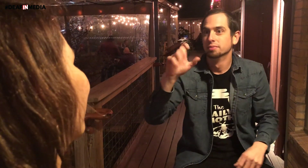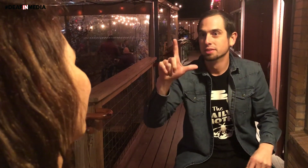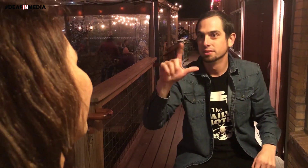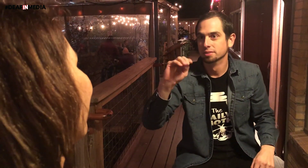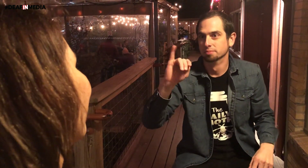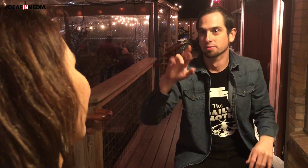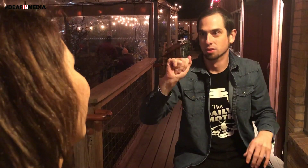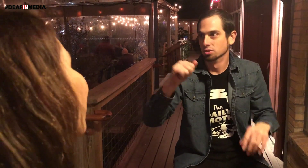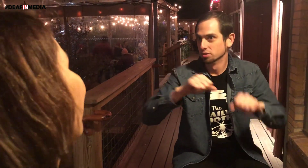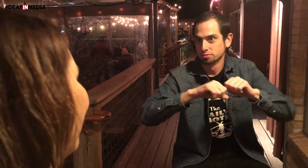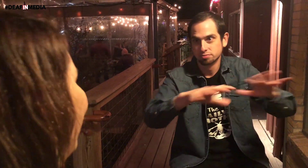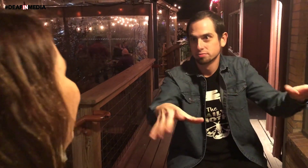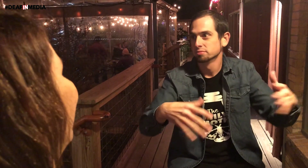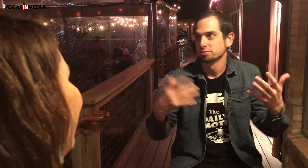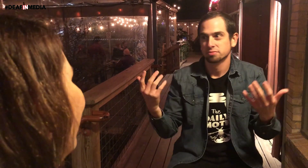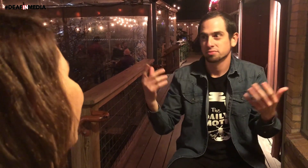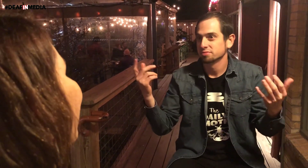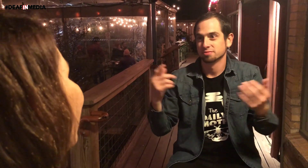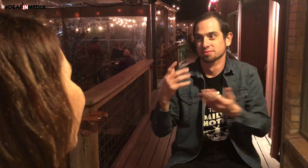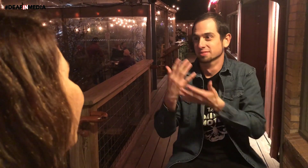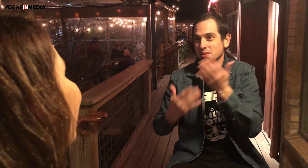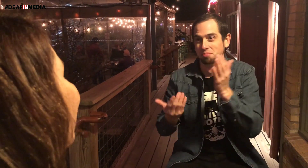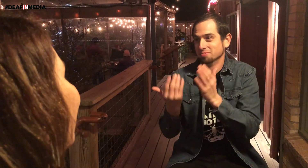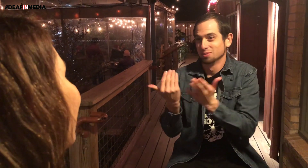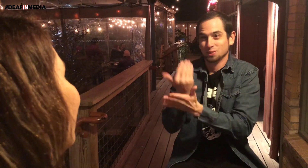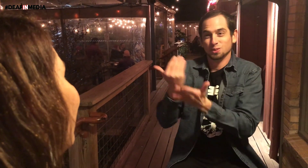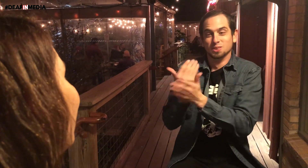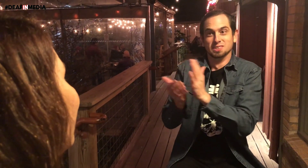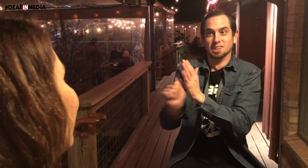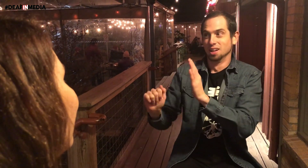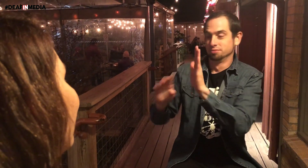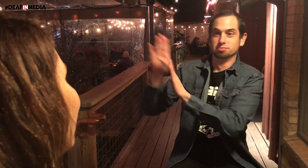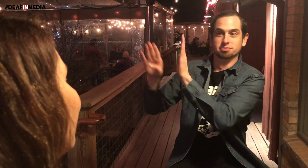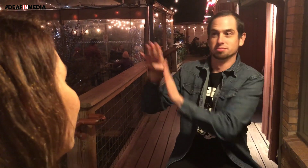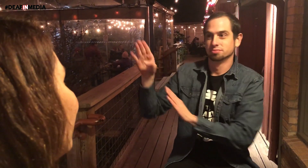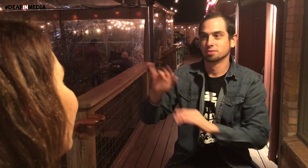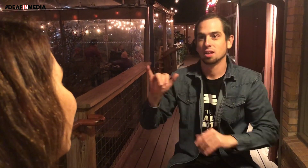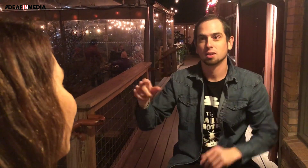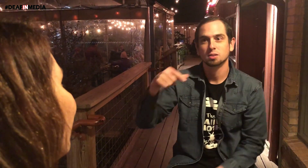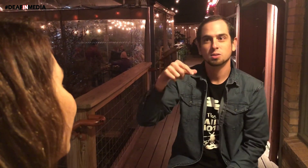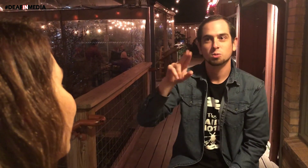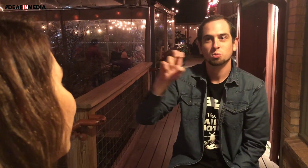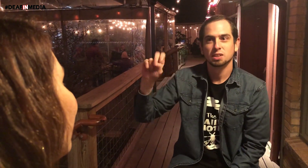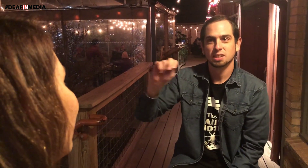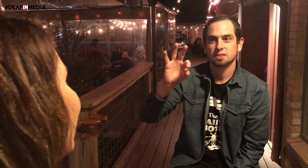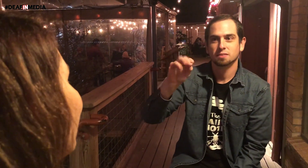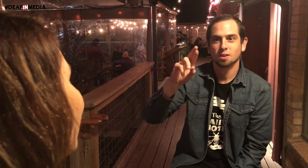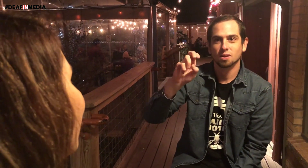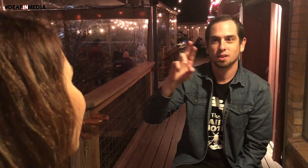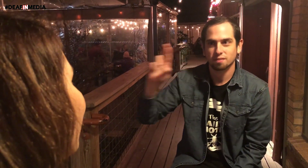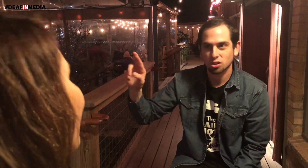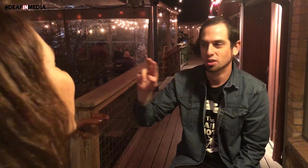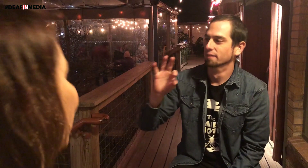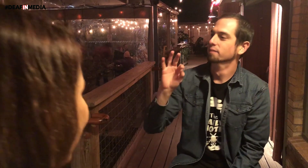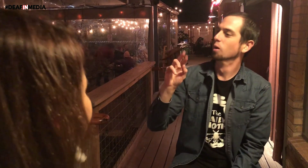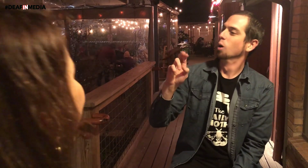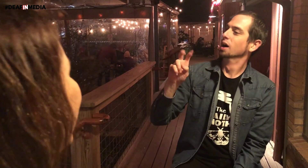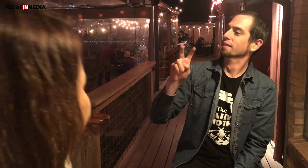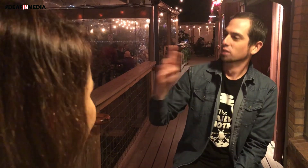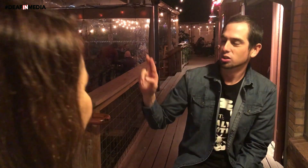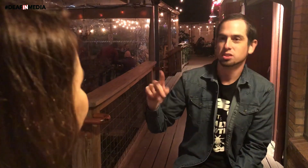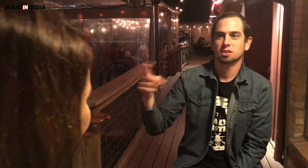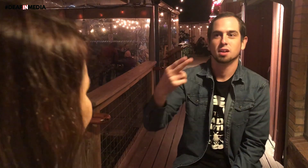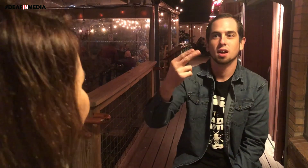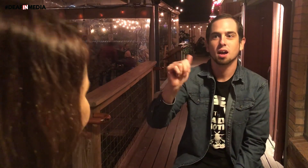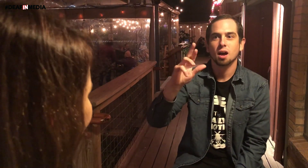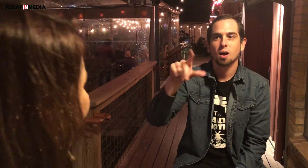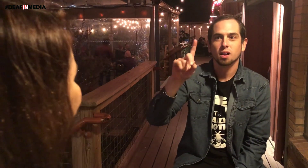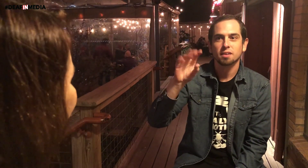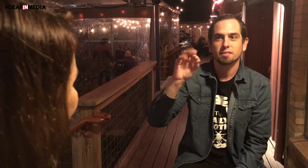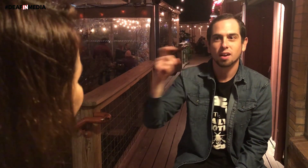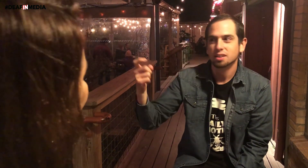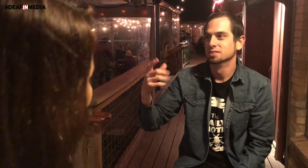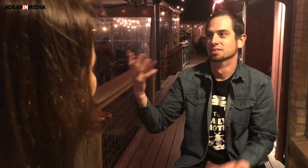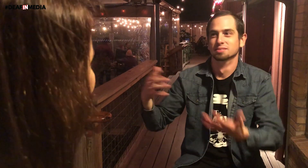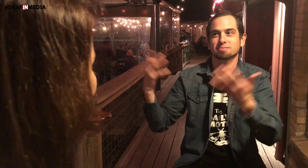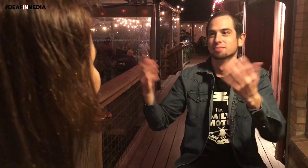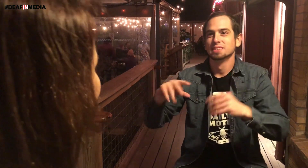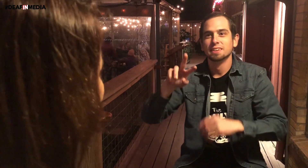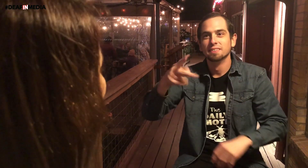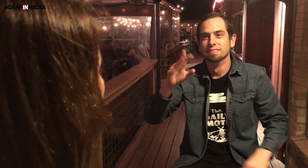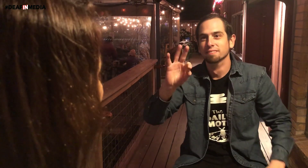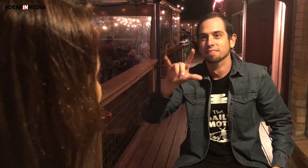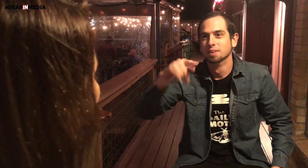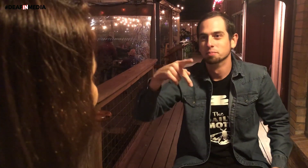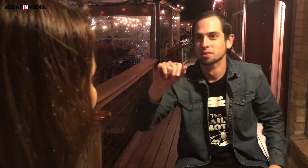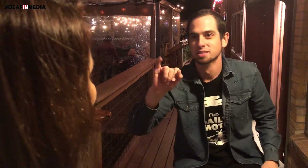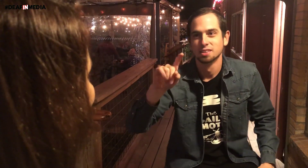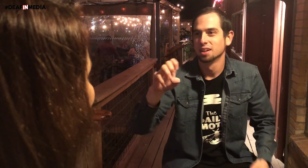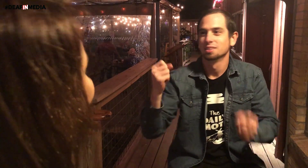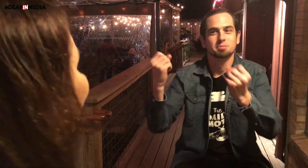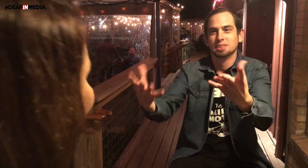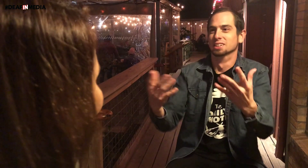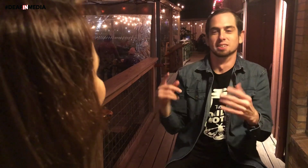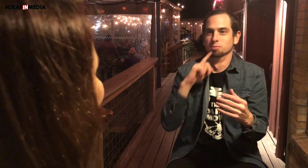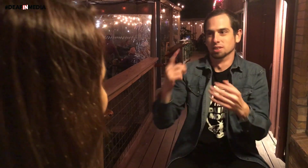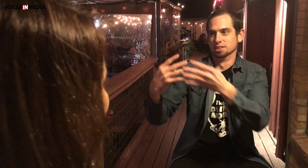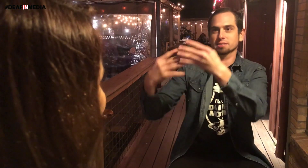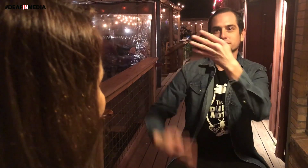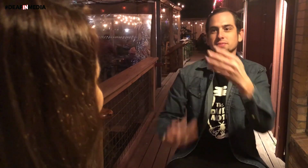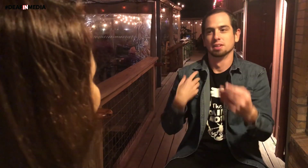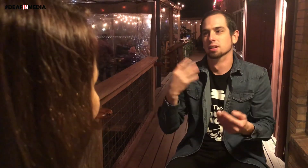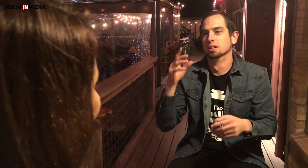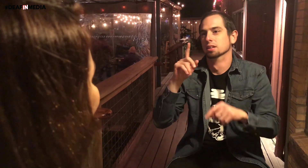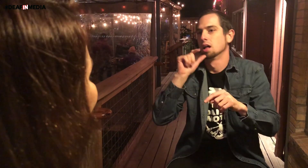Melmira, and there’s a lot of new talent, Queen Foreverr Harold Foxx, Flipside and many more are